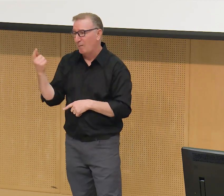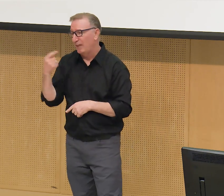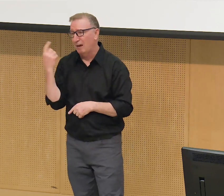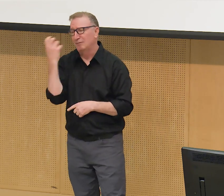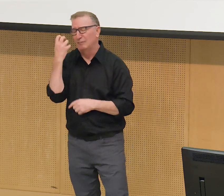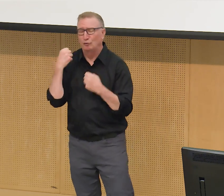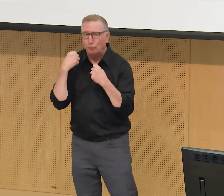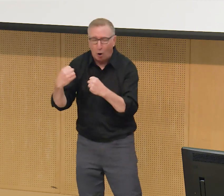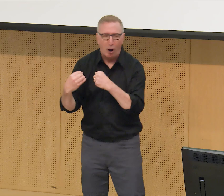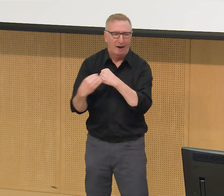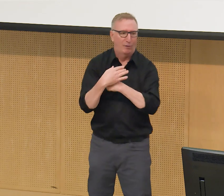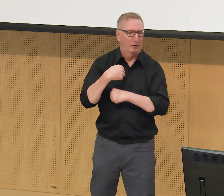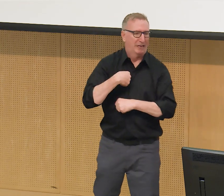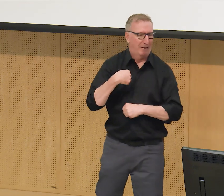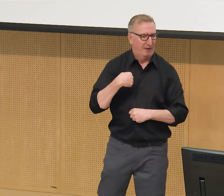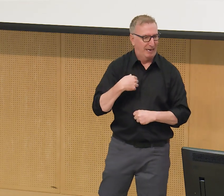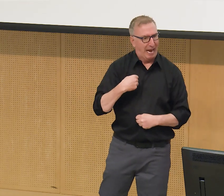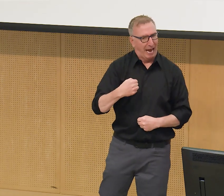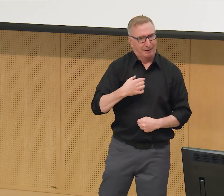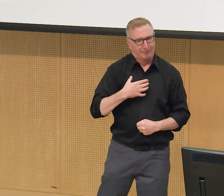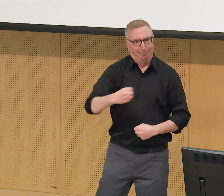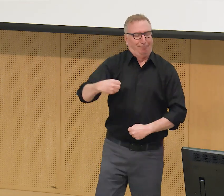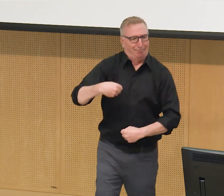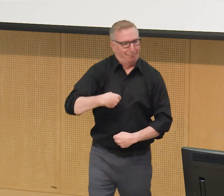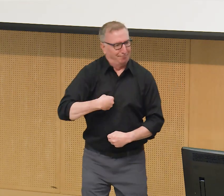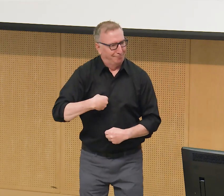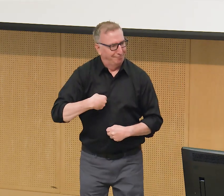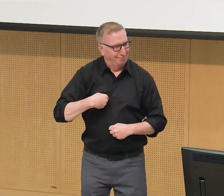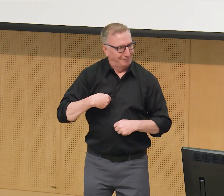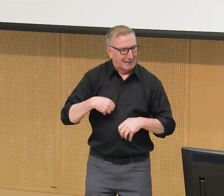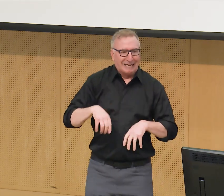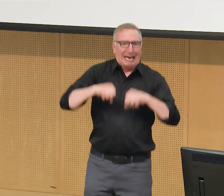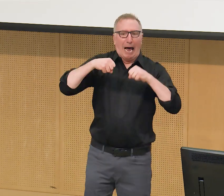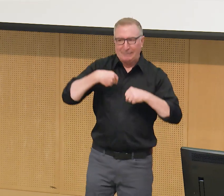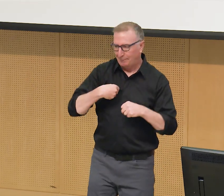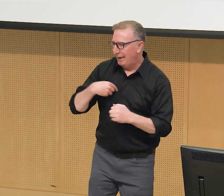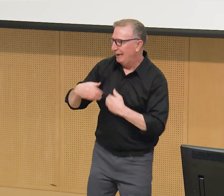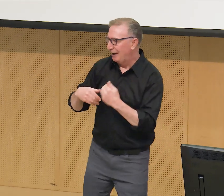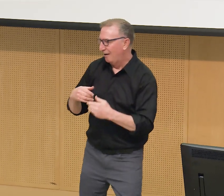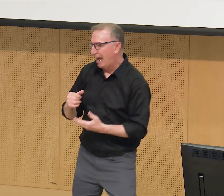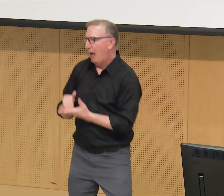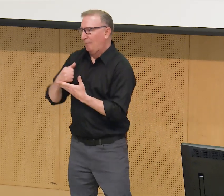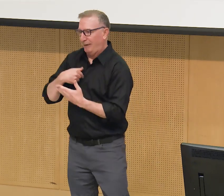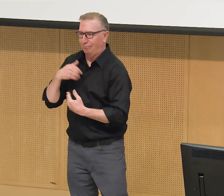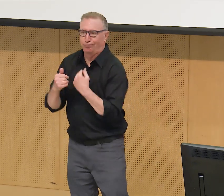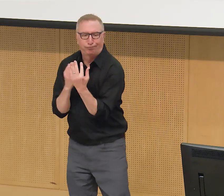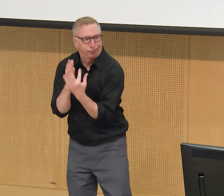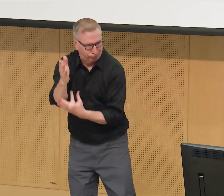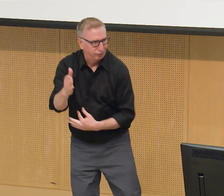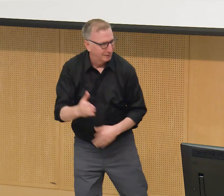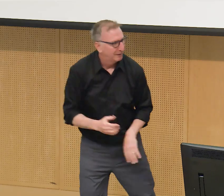and they were a huge influence on me at that time and really essentially adopted me into their group